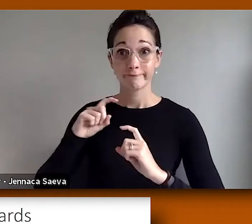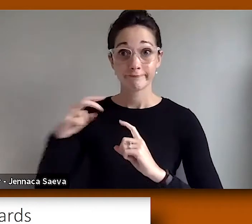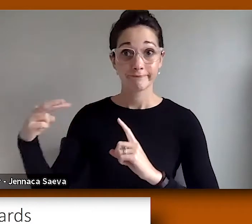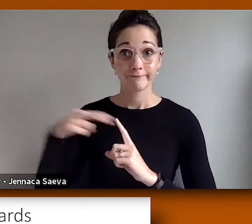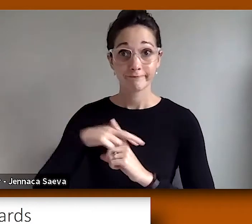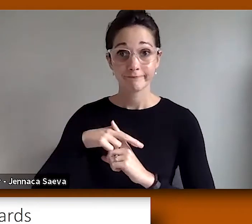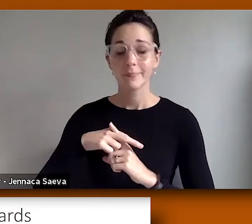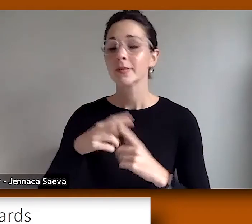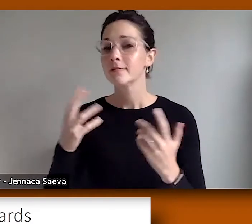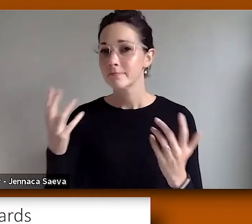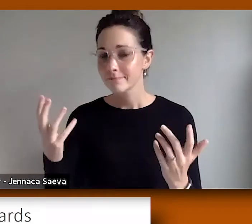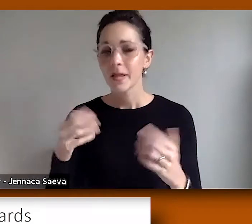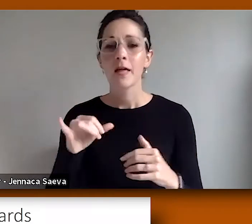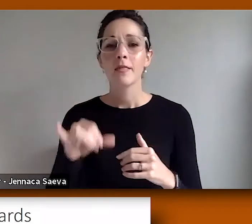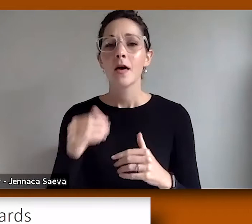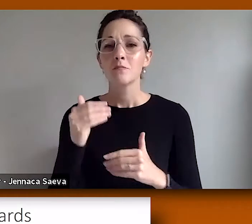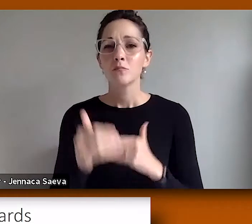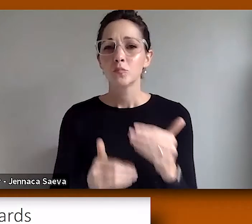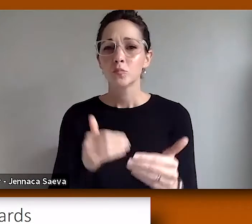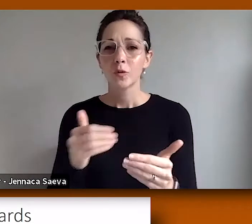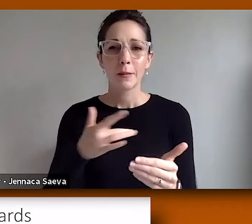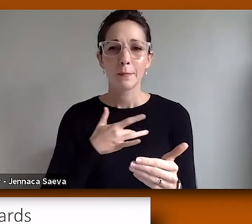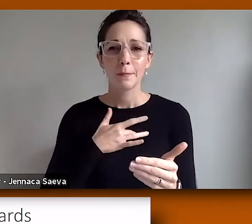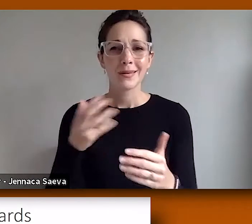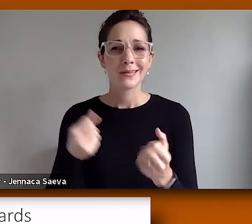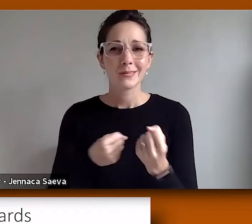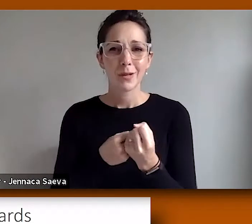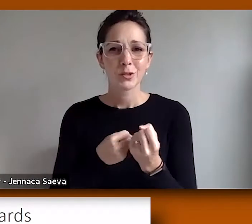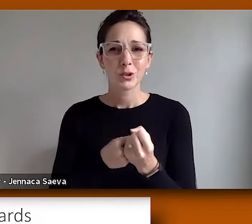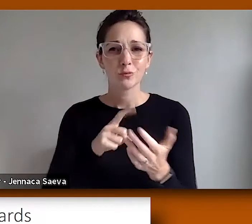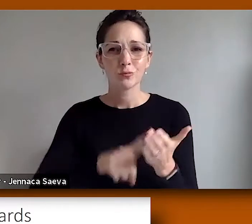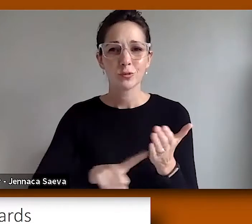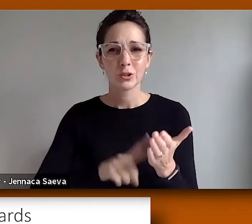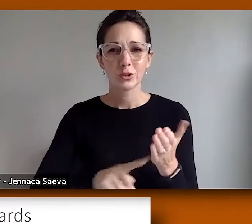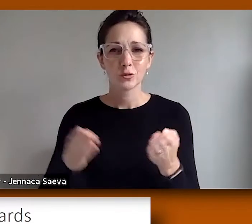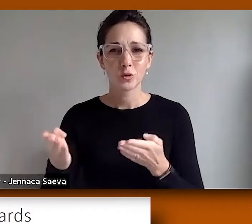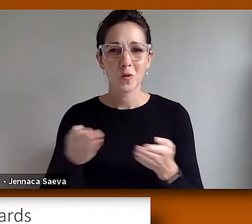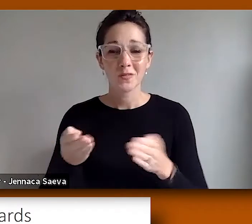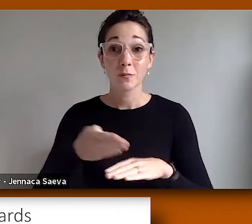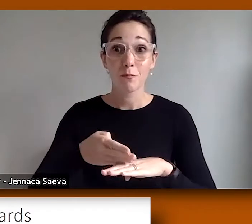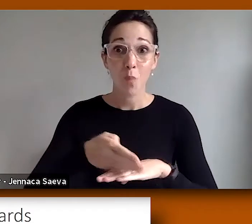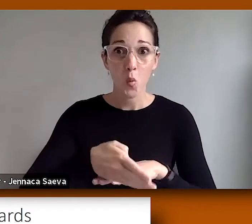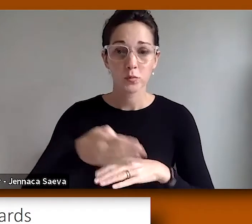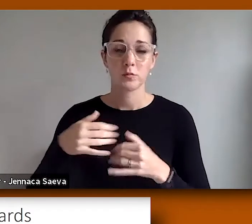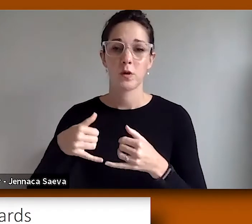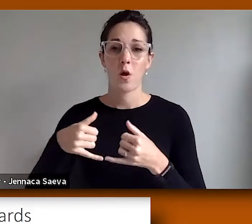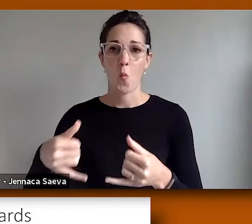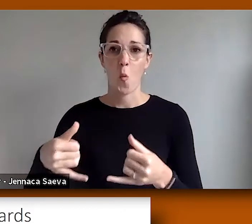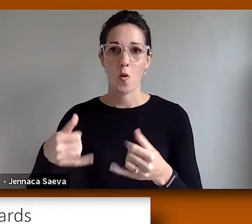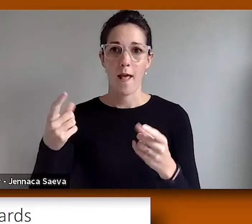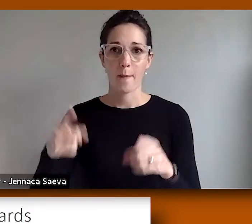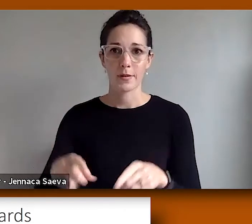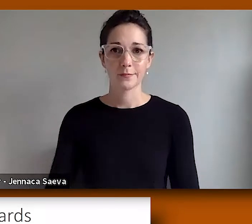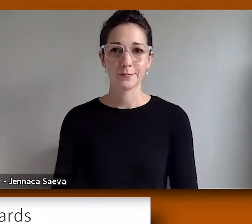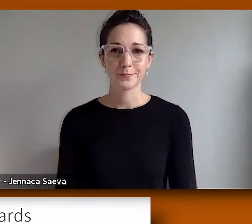and now this process is normally done by our Sponsored Research Services postaward,